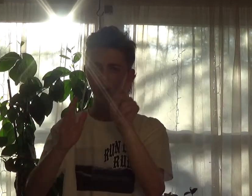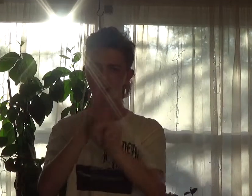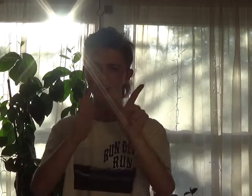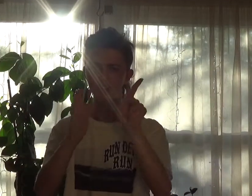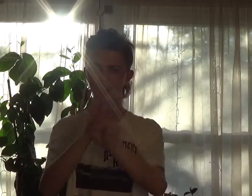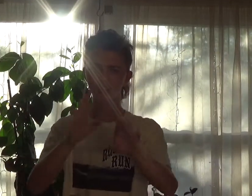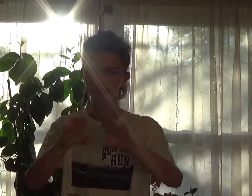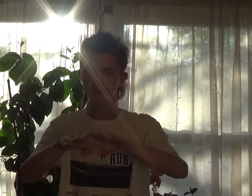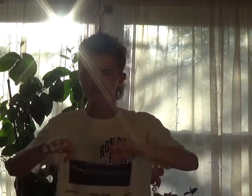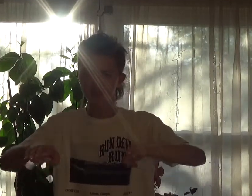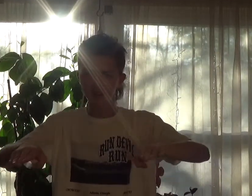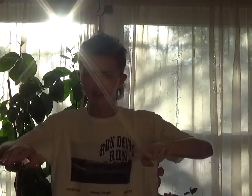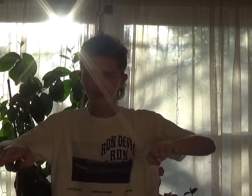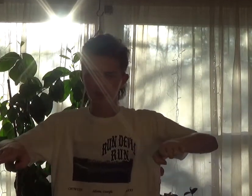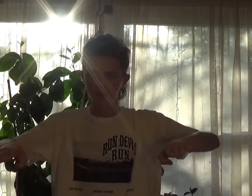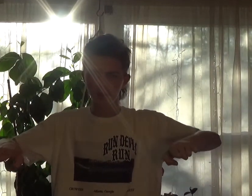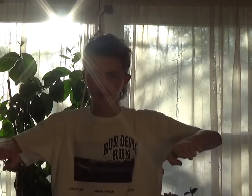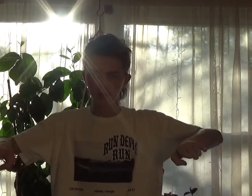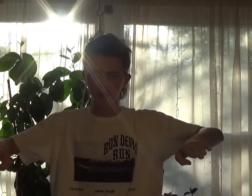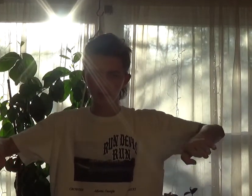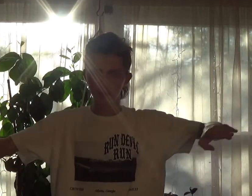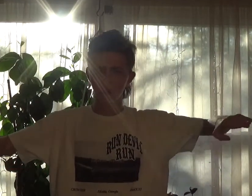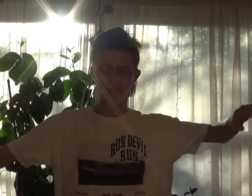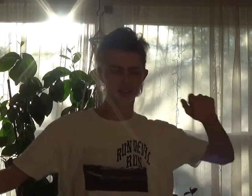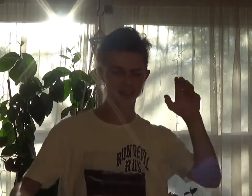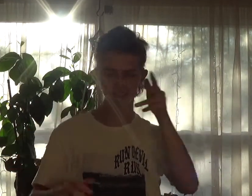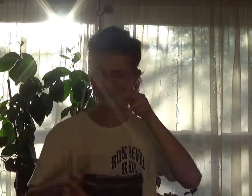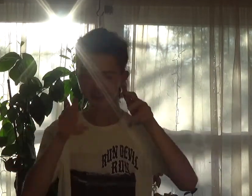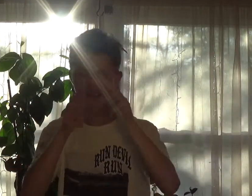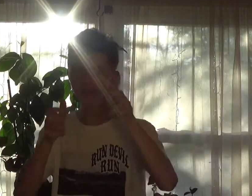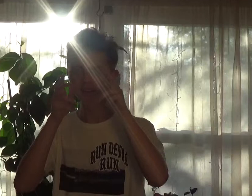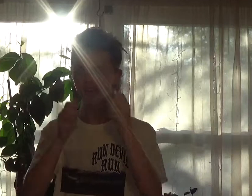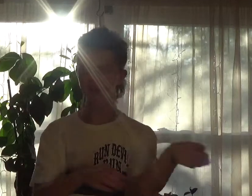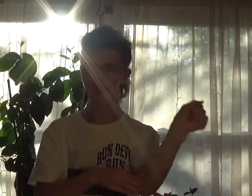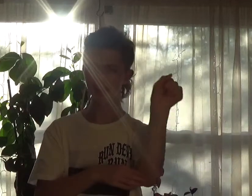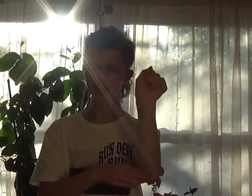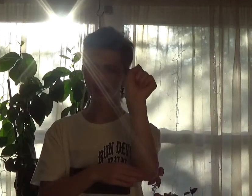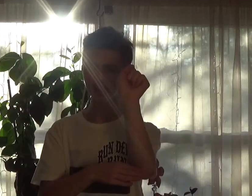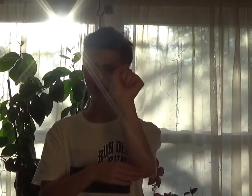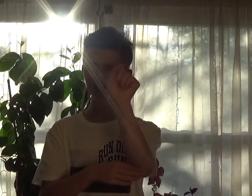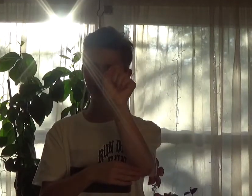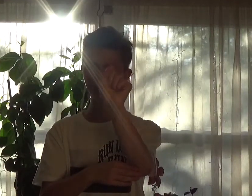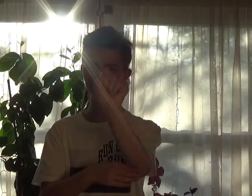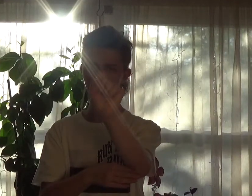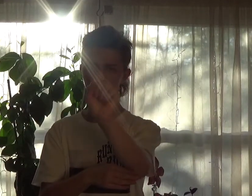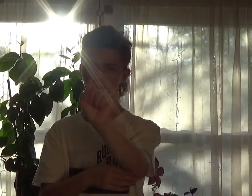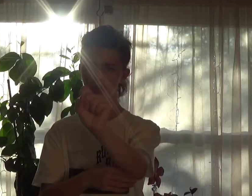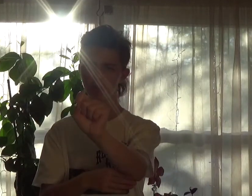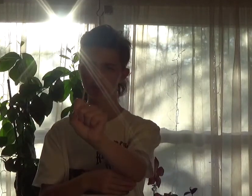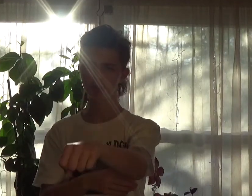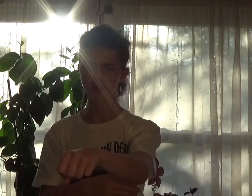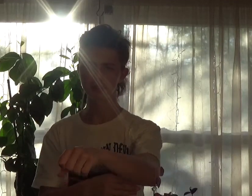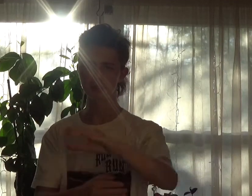On the killing floor Yeah, the devil went down